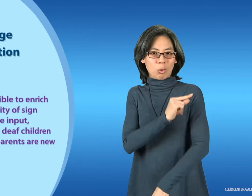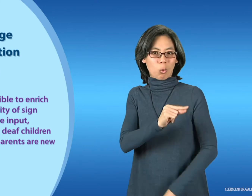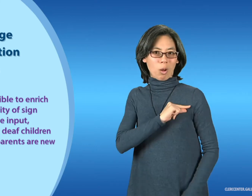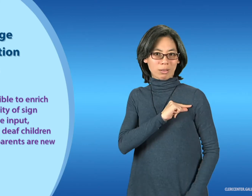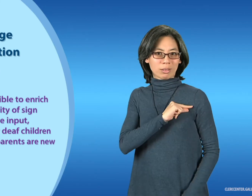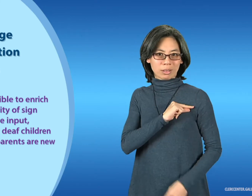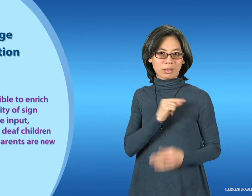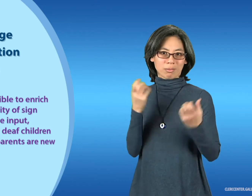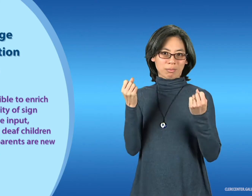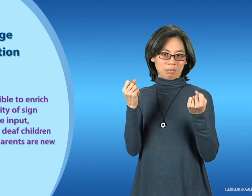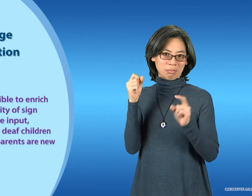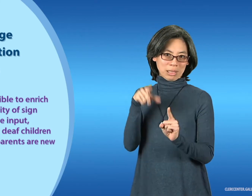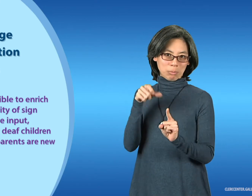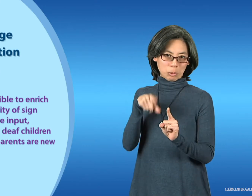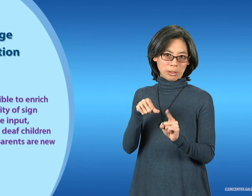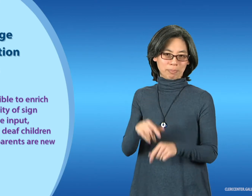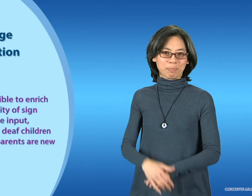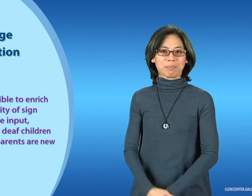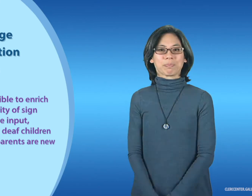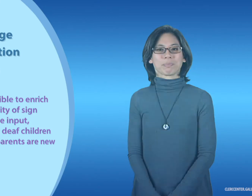that might improve the quality of that signed input.